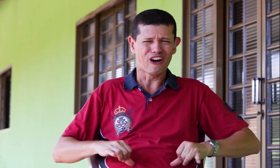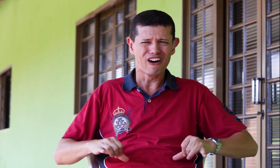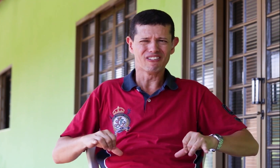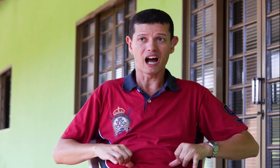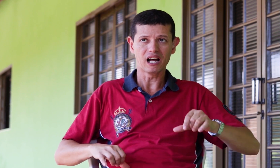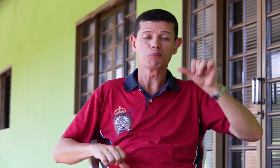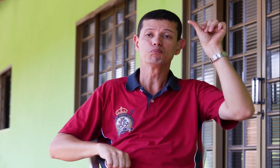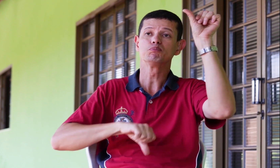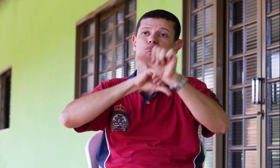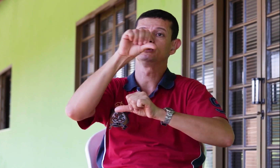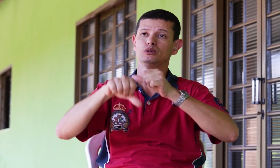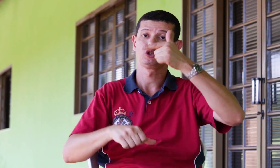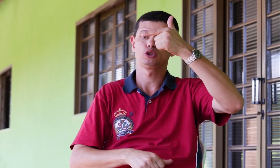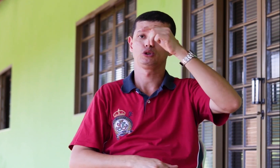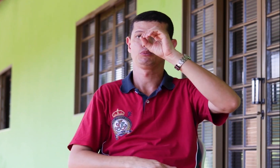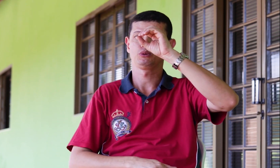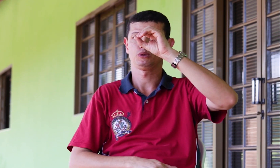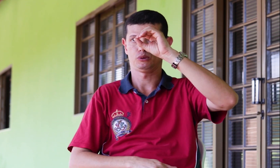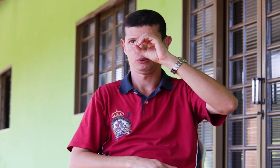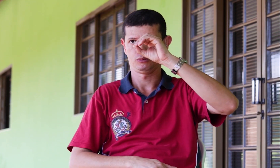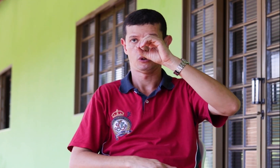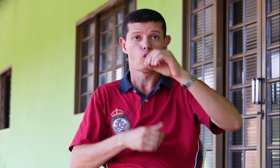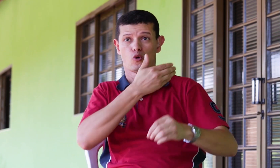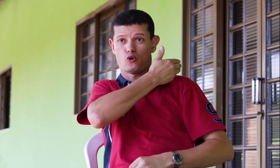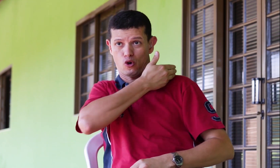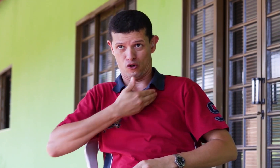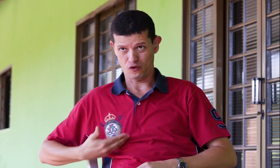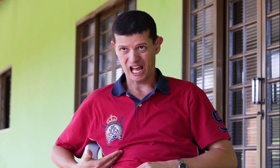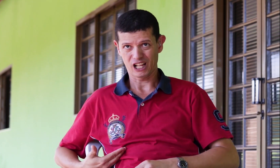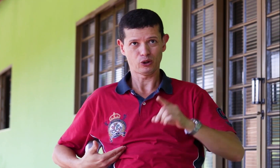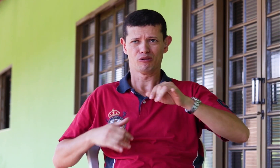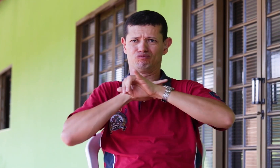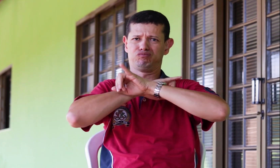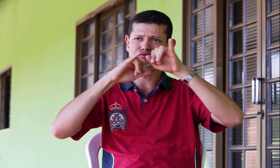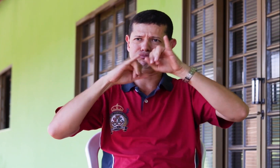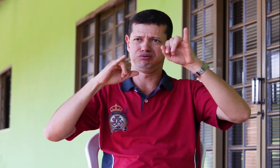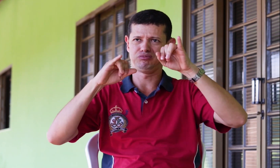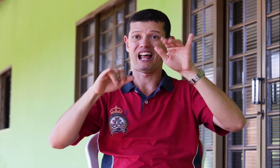In the past, it was cruel. Changes started happening here in the 2000's when the government issued laws